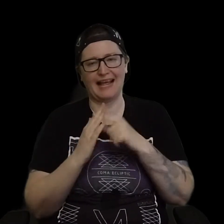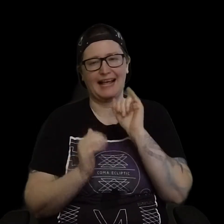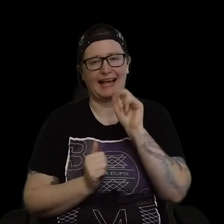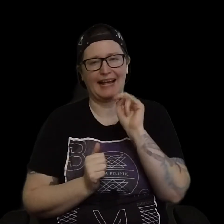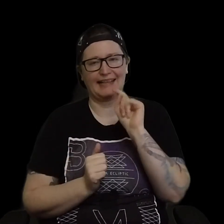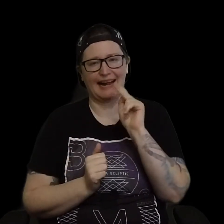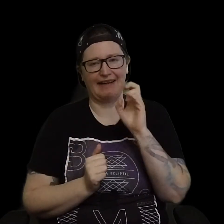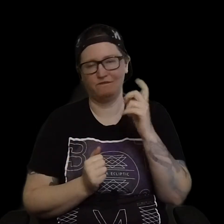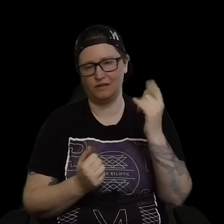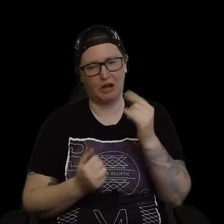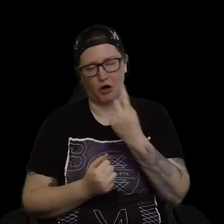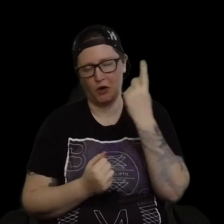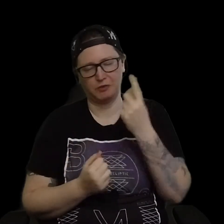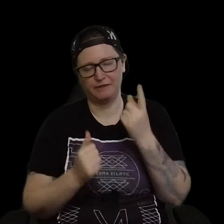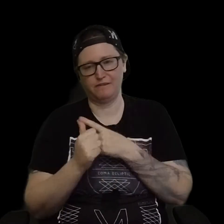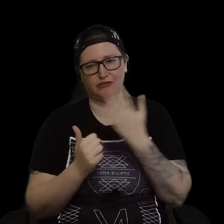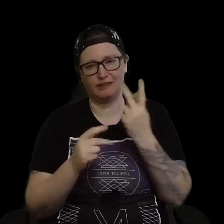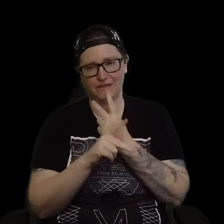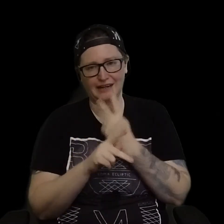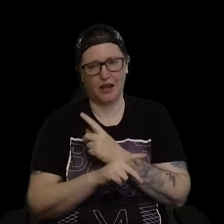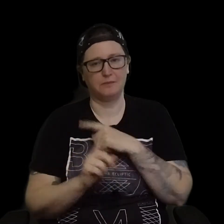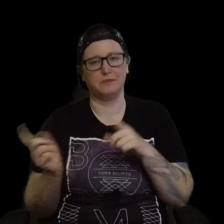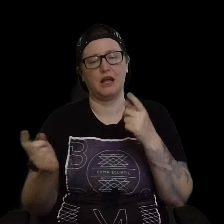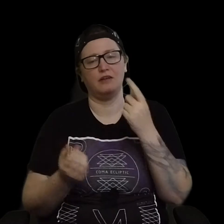so first of course you start with initiative as always that's the first thing you need to